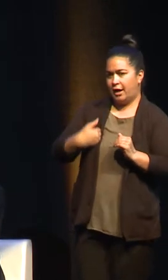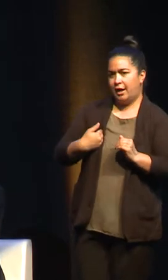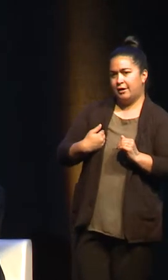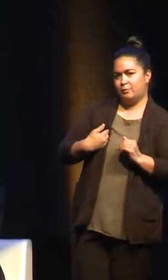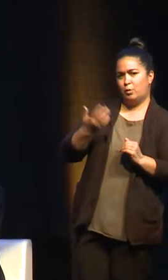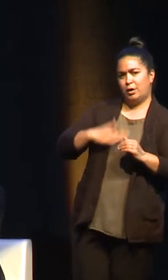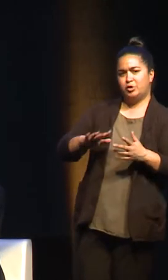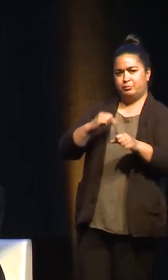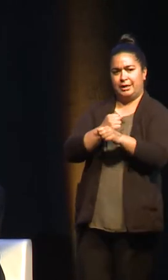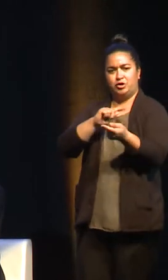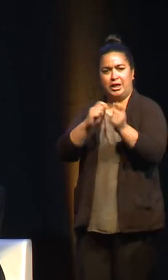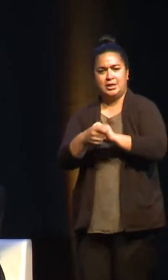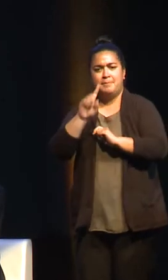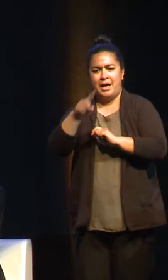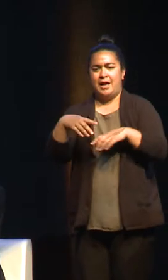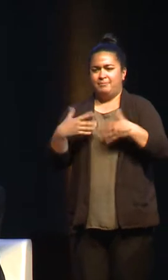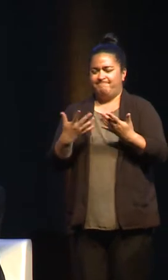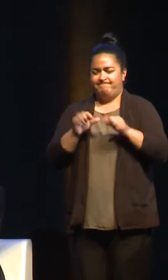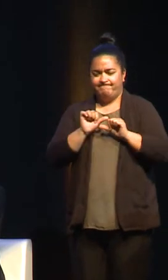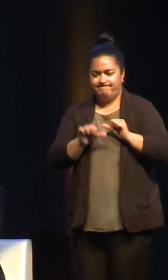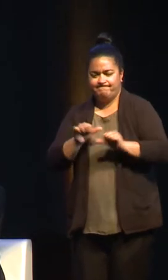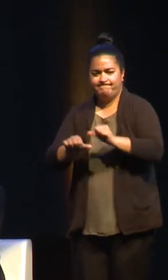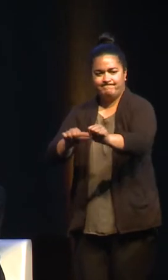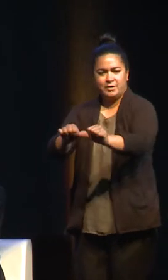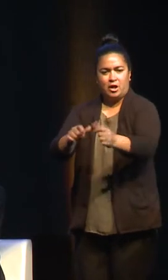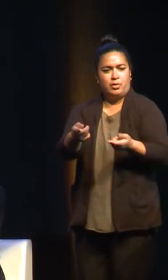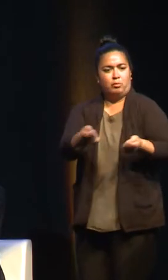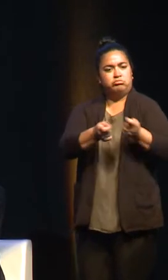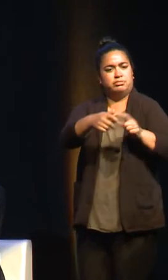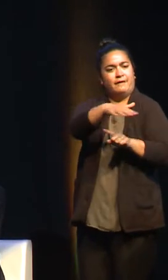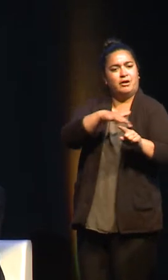change. However, the flow through to the operational environment of organisations is really challenging.